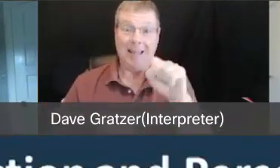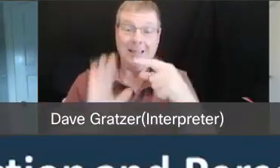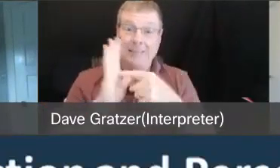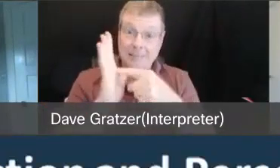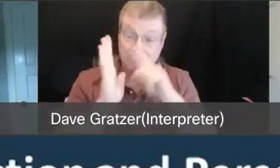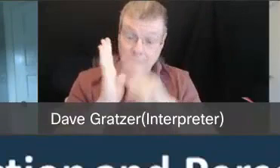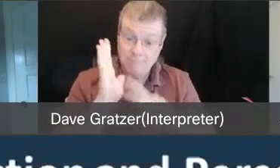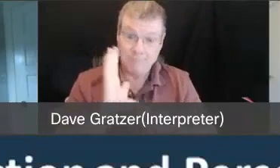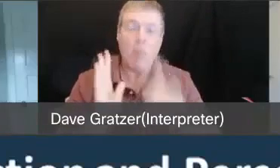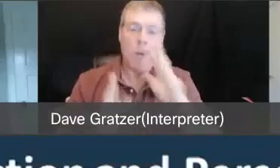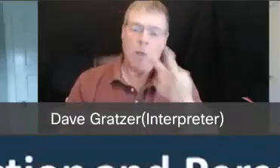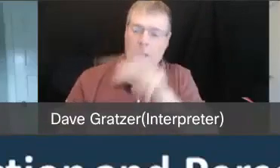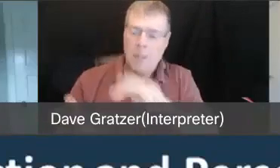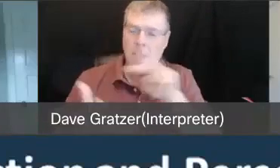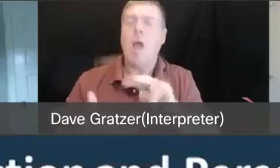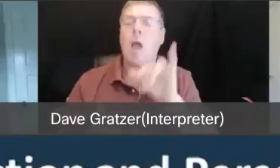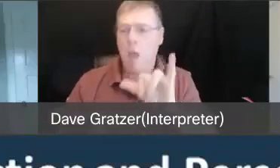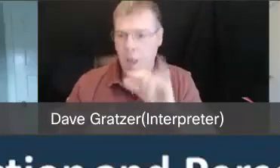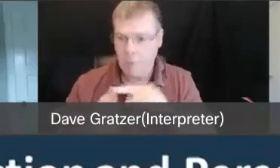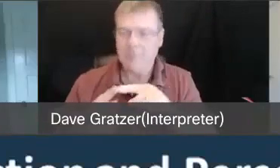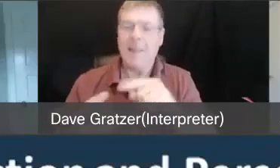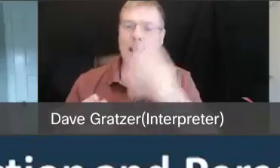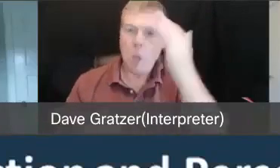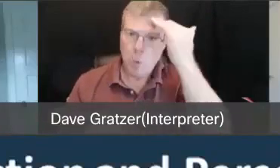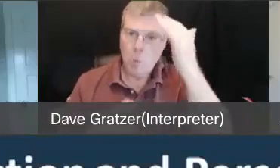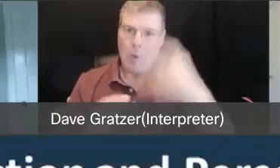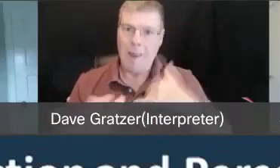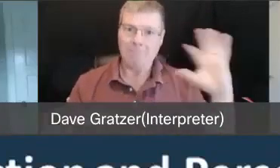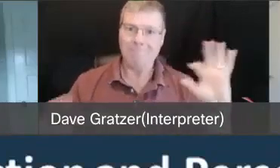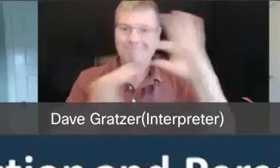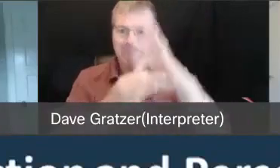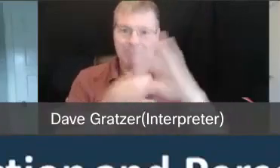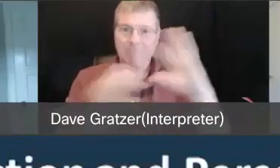how certain diagnoses or symptoms split in to the production of the applicants life,